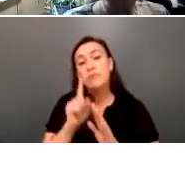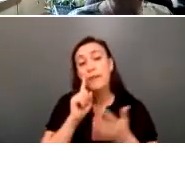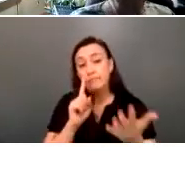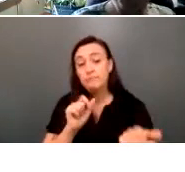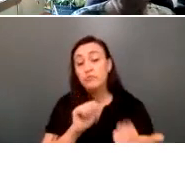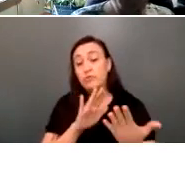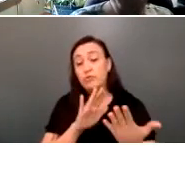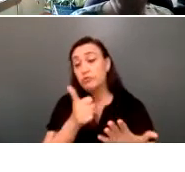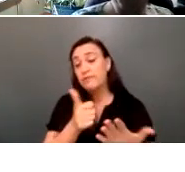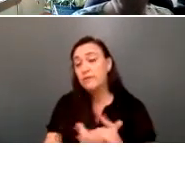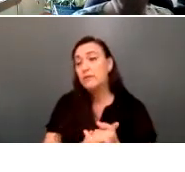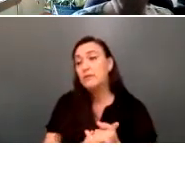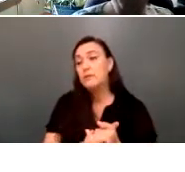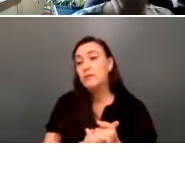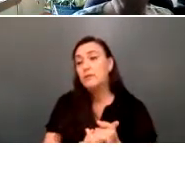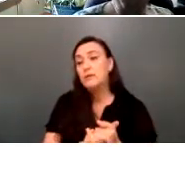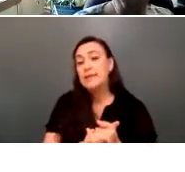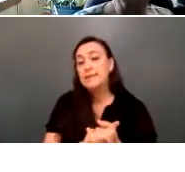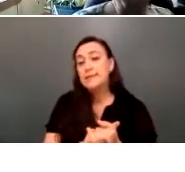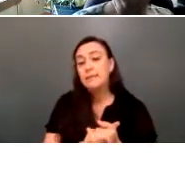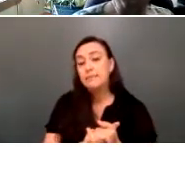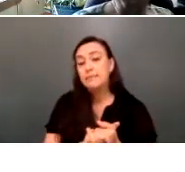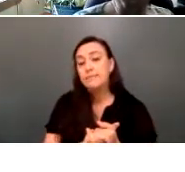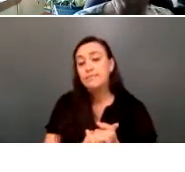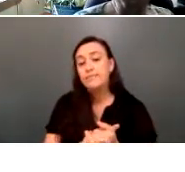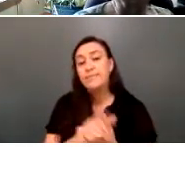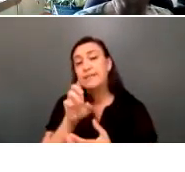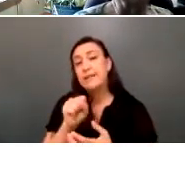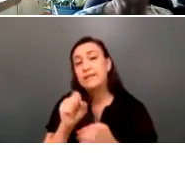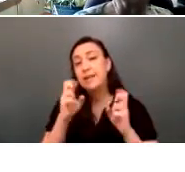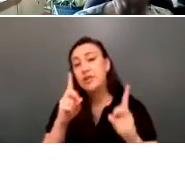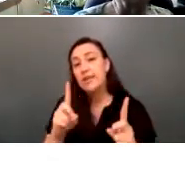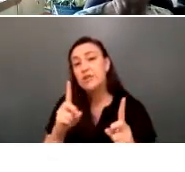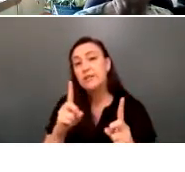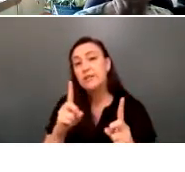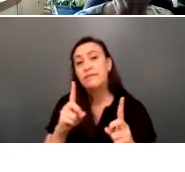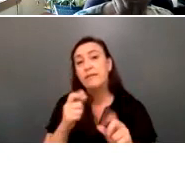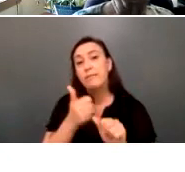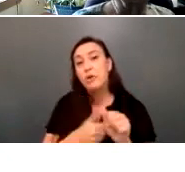there was one that I thought might be if you could address with the group is the question is does the